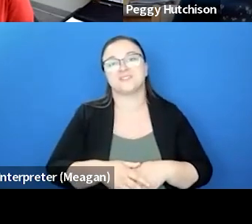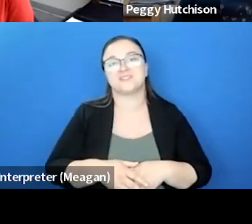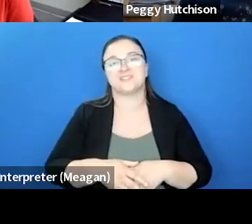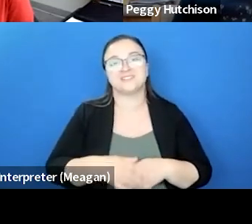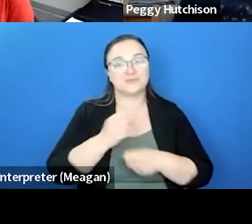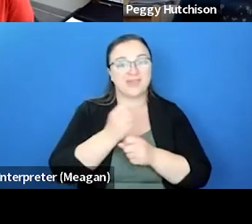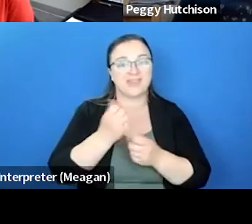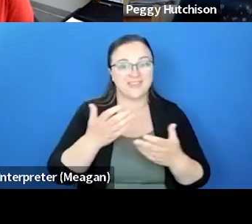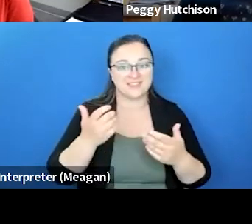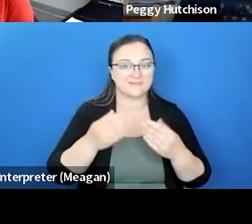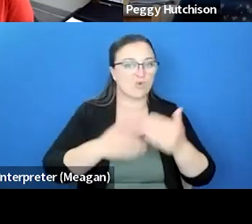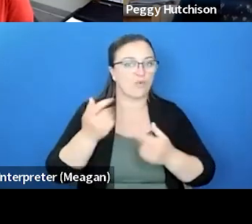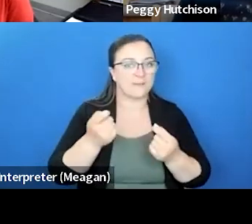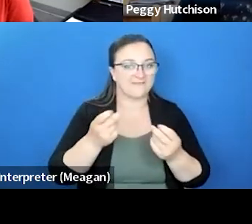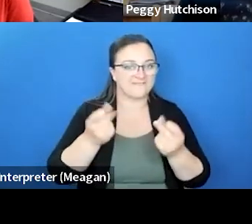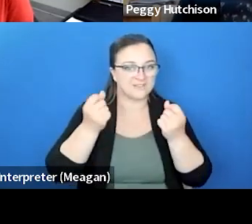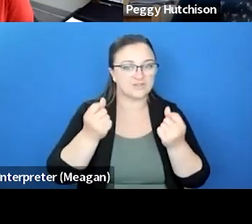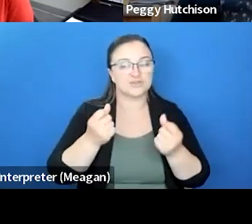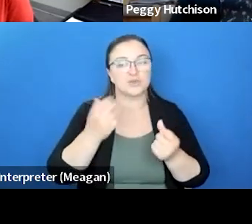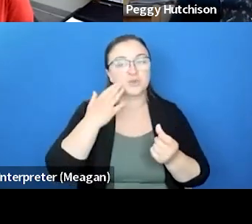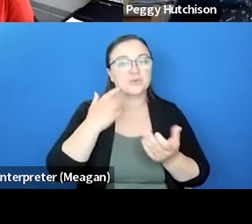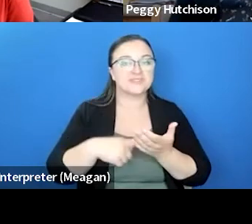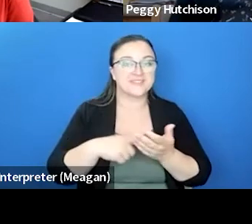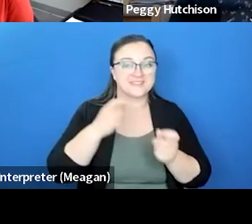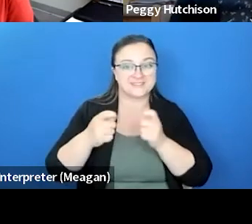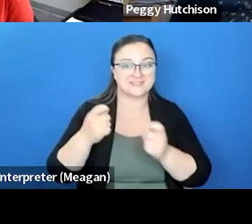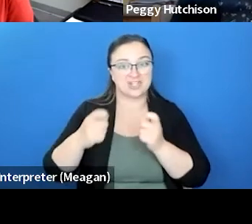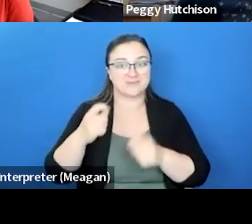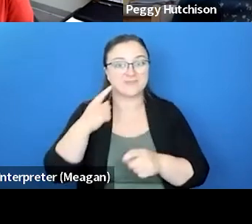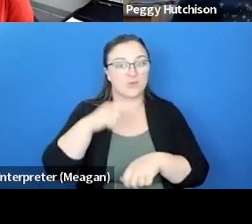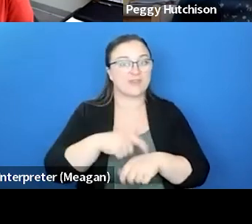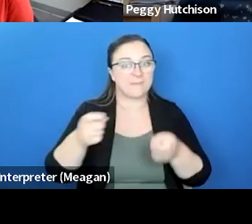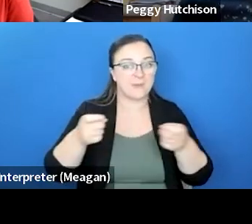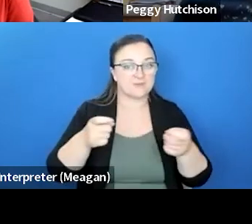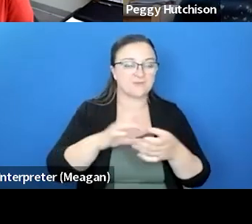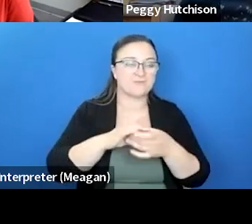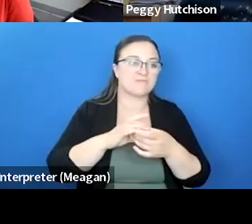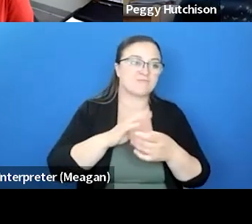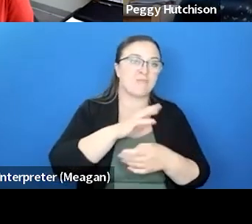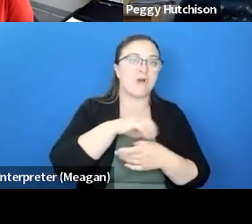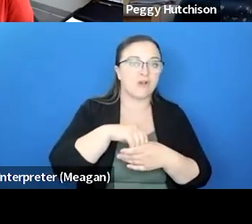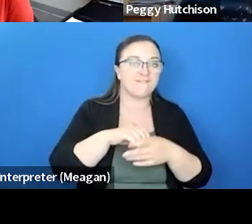When we think about kind of shifts and adjustment for time management, again, as part of resiliency and as a part